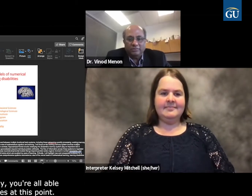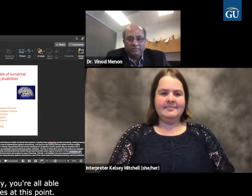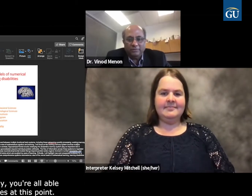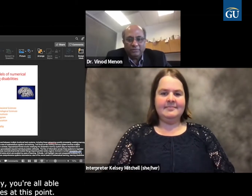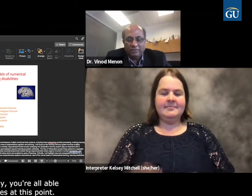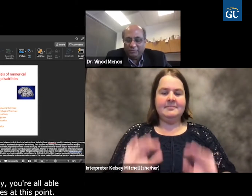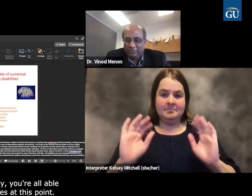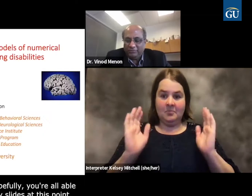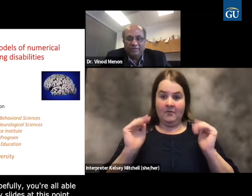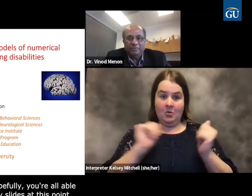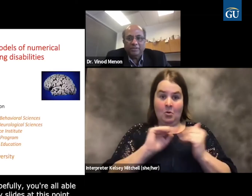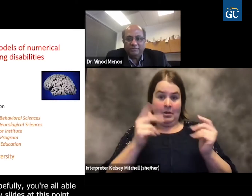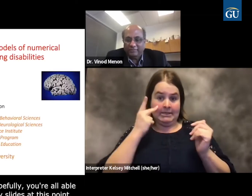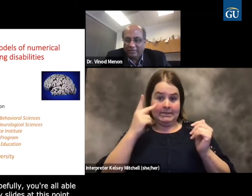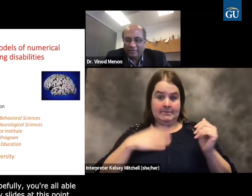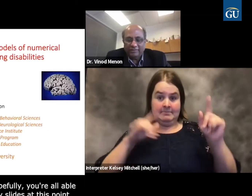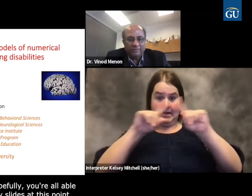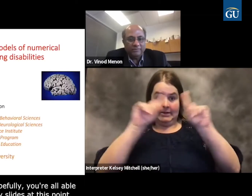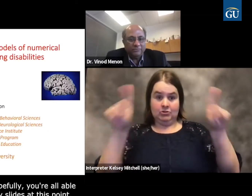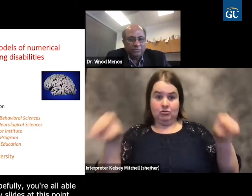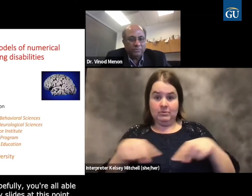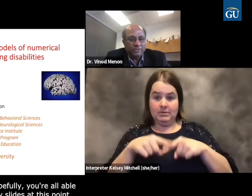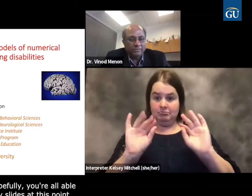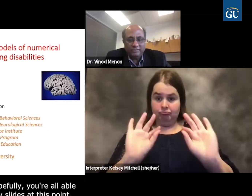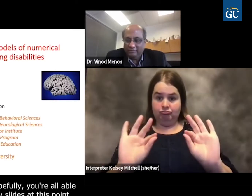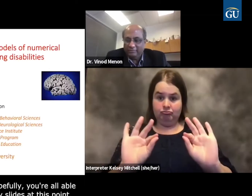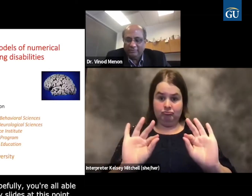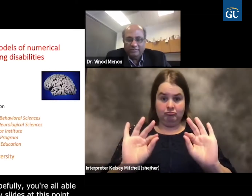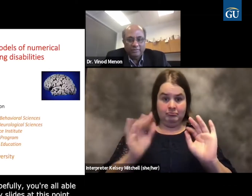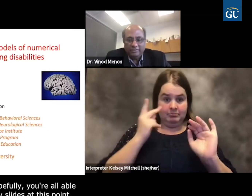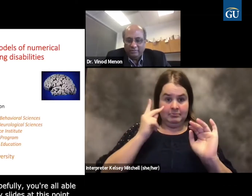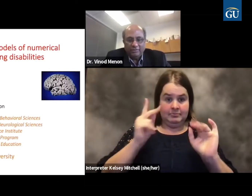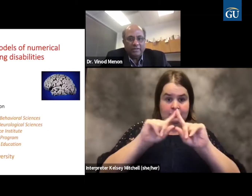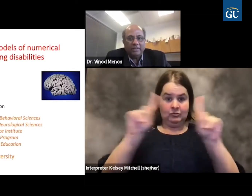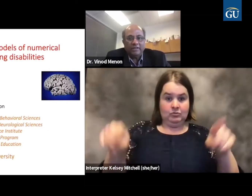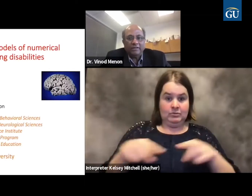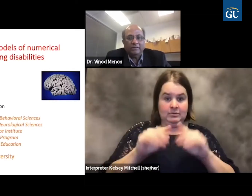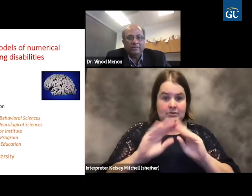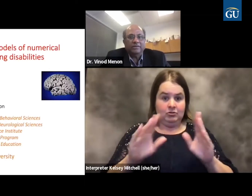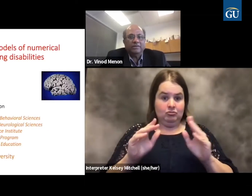okay so hopefully you're all able to see